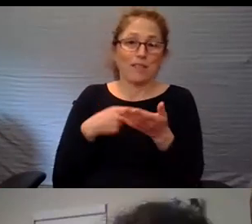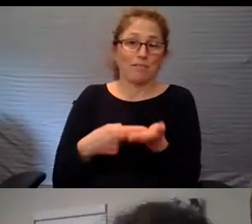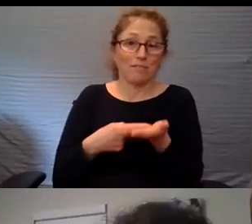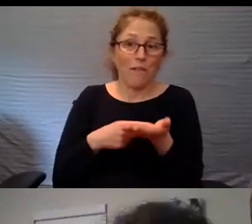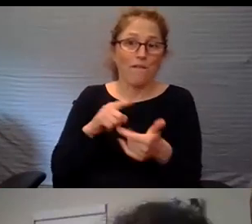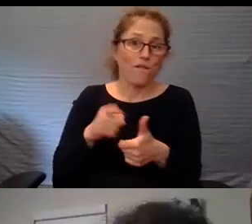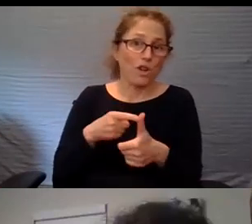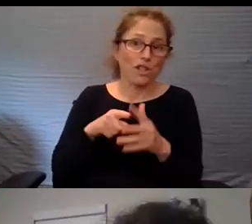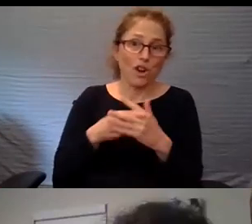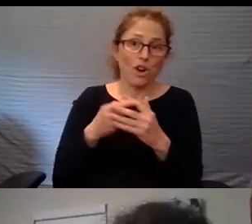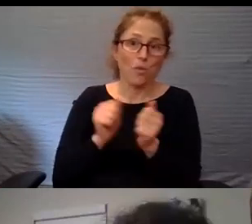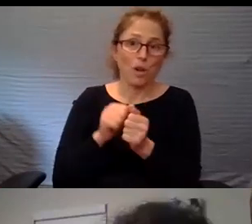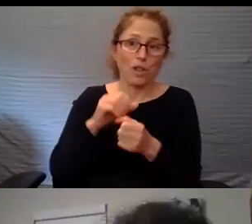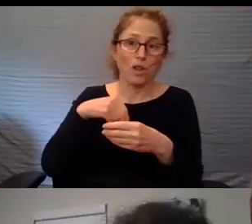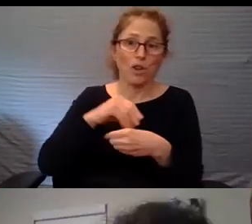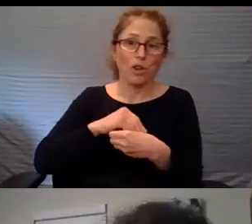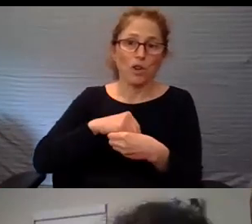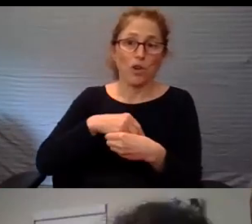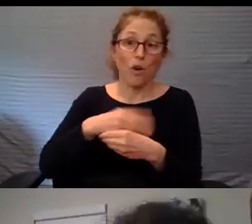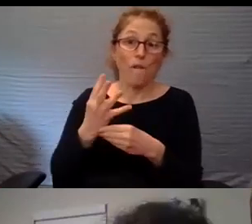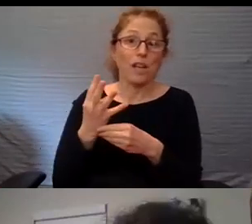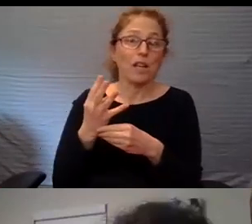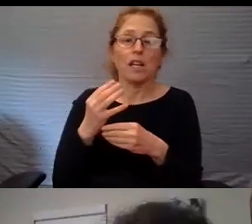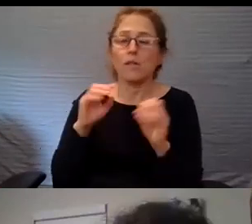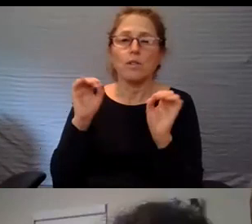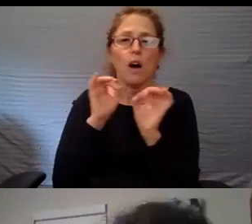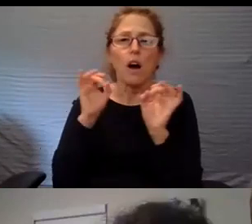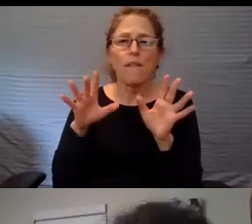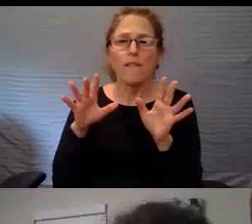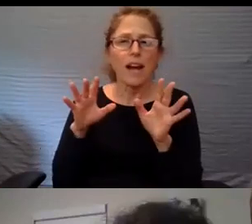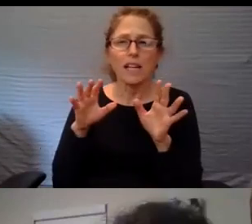COVID, it's horrifying to turn on the news.